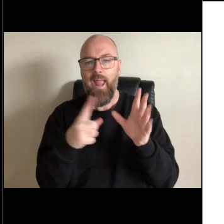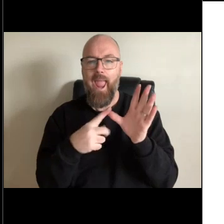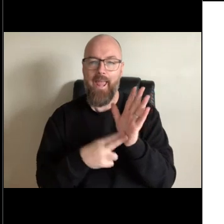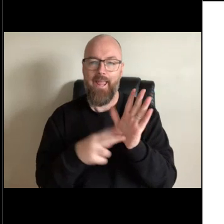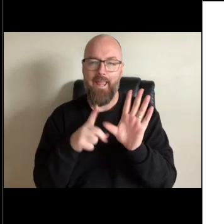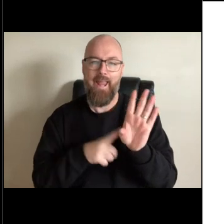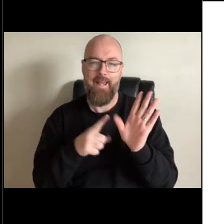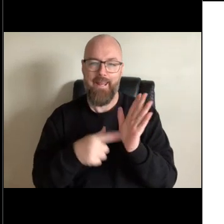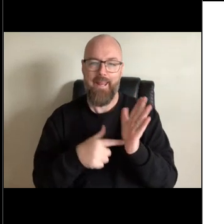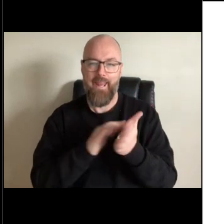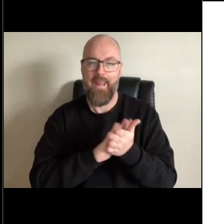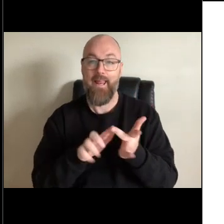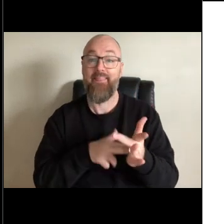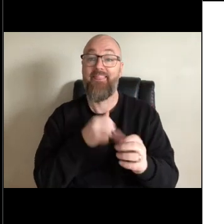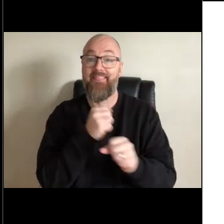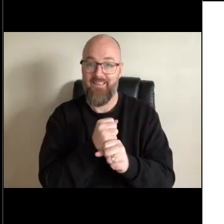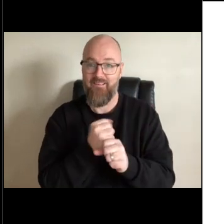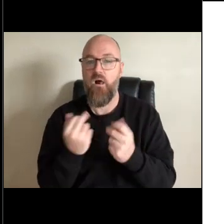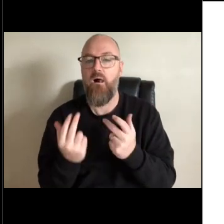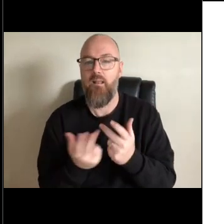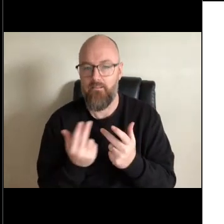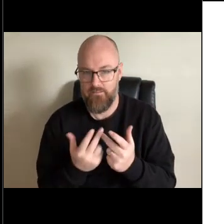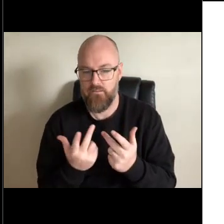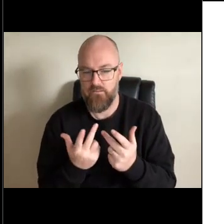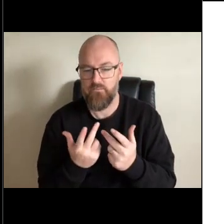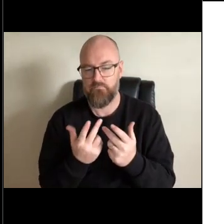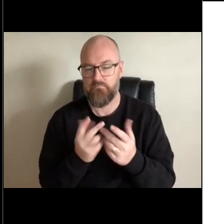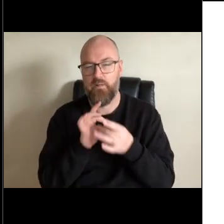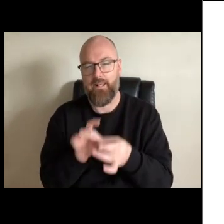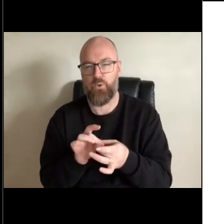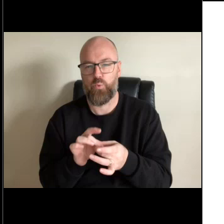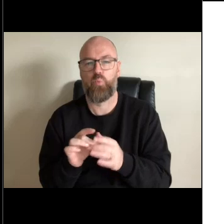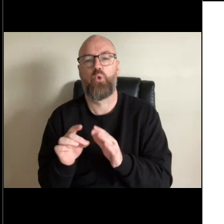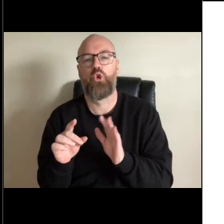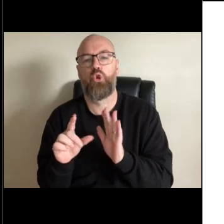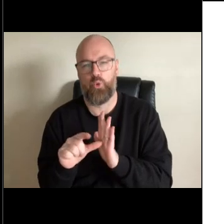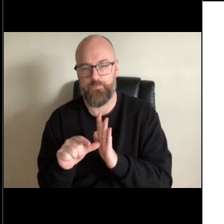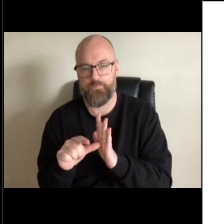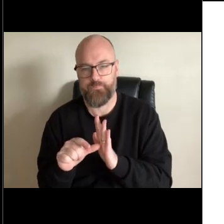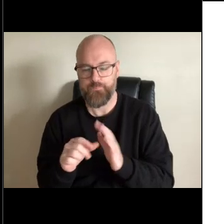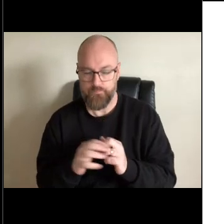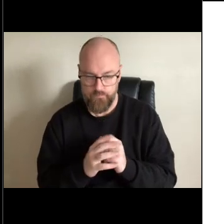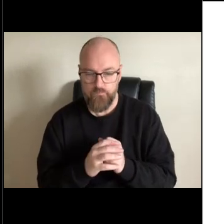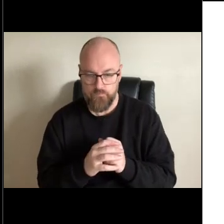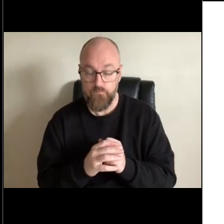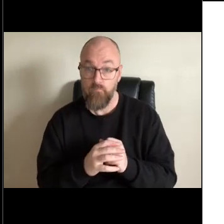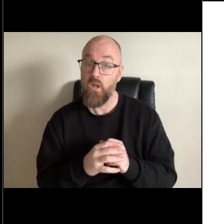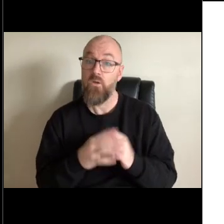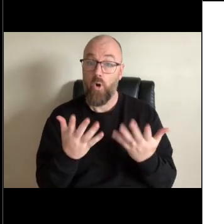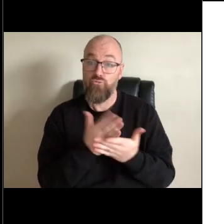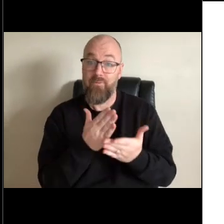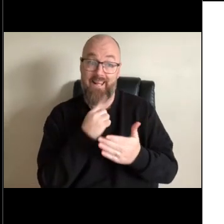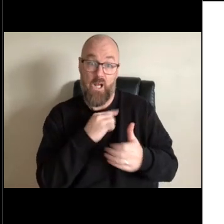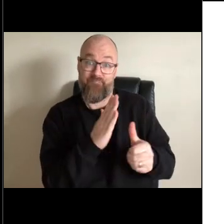around decisions around time so there's some primary considerations for all children and